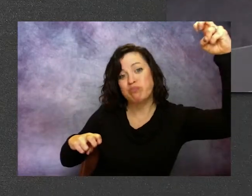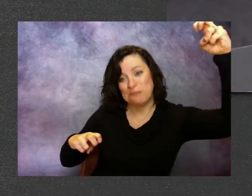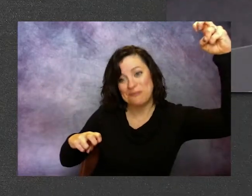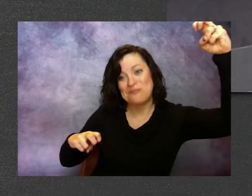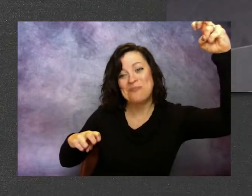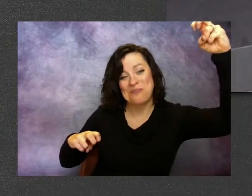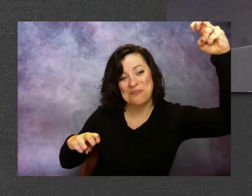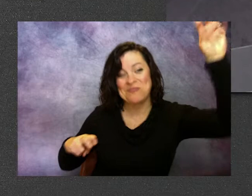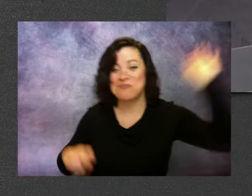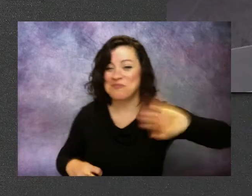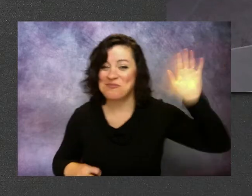Goodbye, kitty.